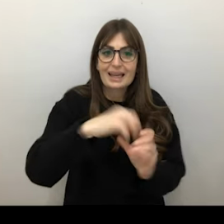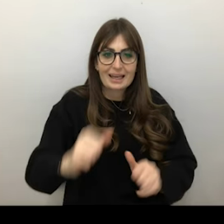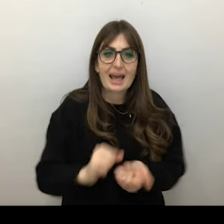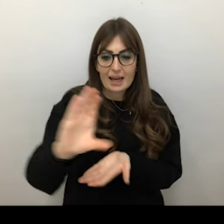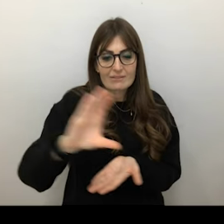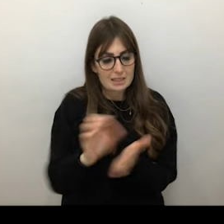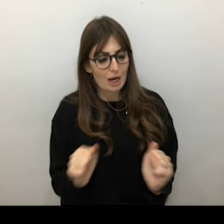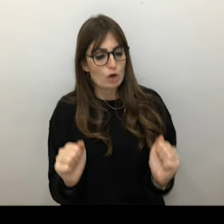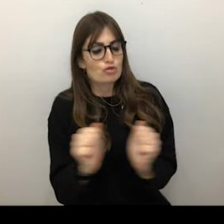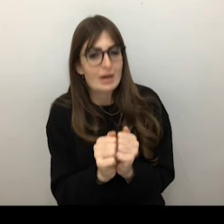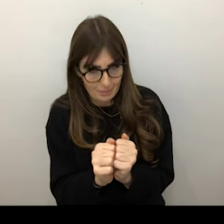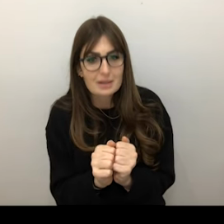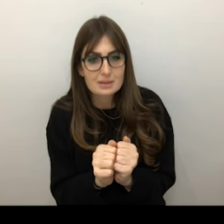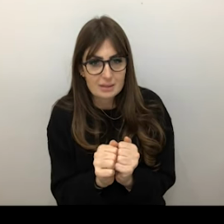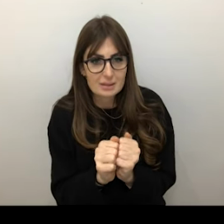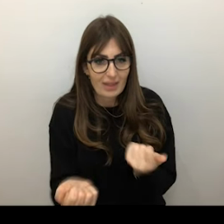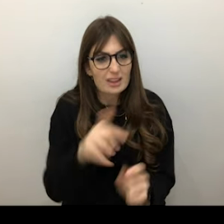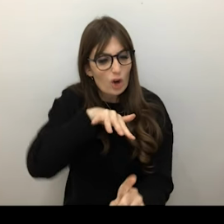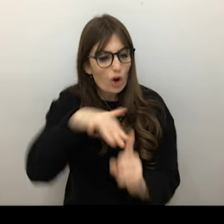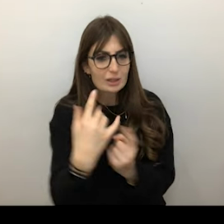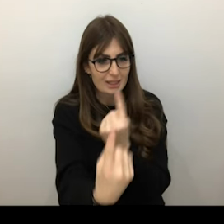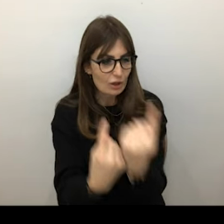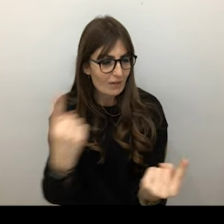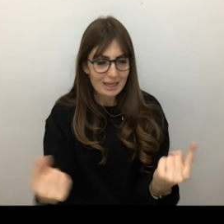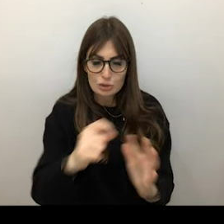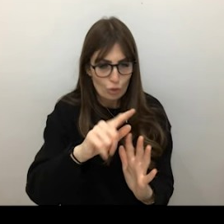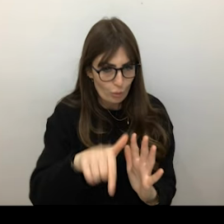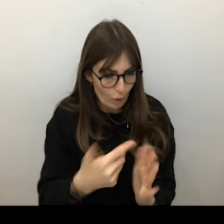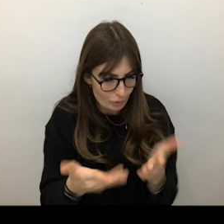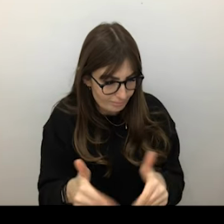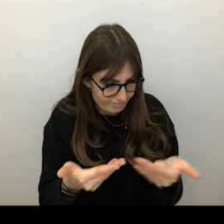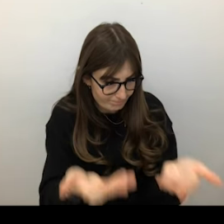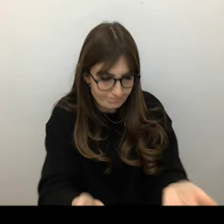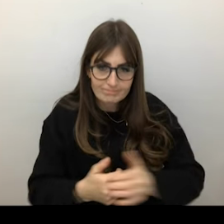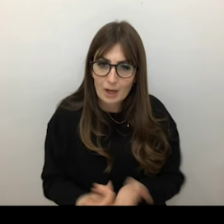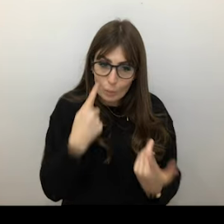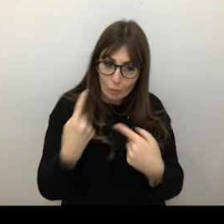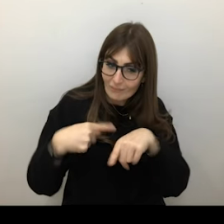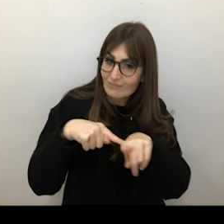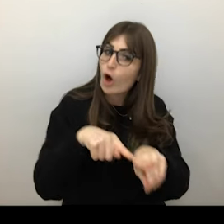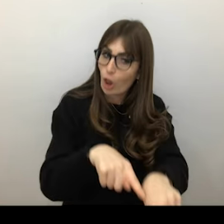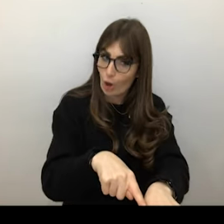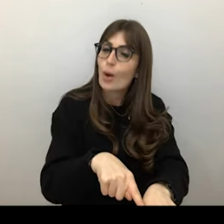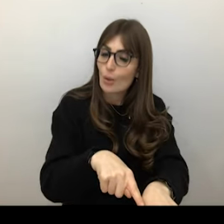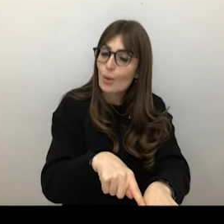an investment agreement that reflects the context of each individual proposal. And we will monitor the progress of funded projects.